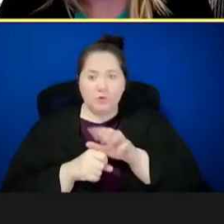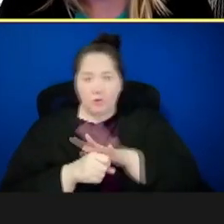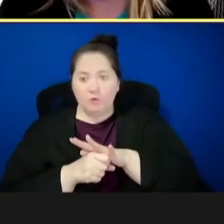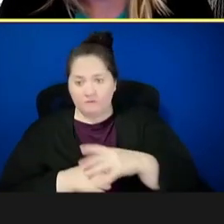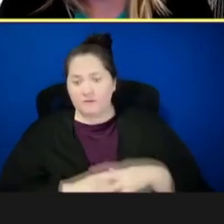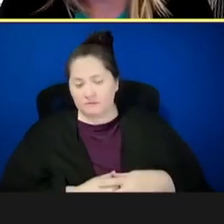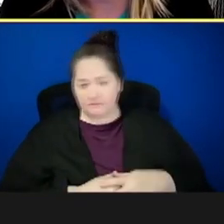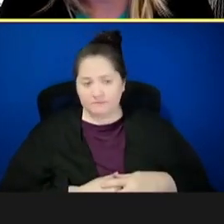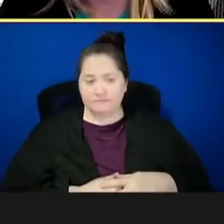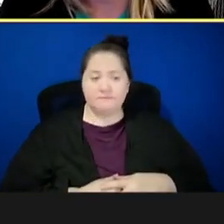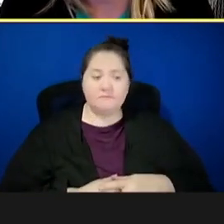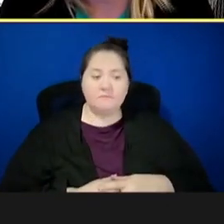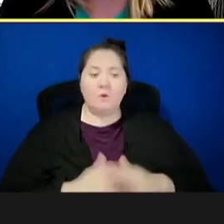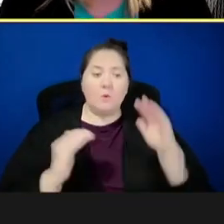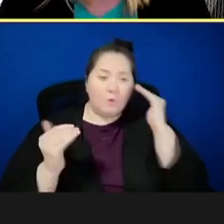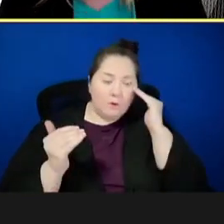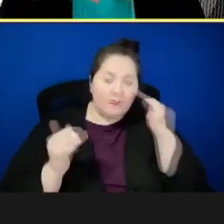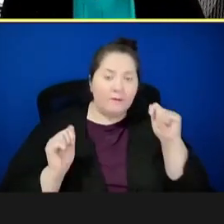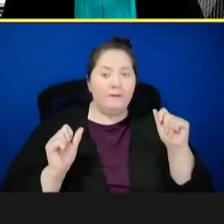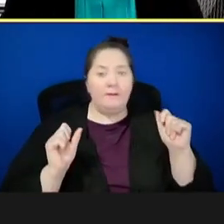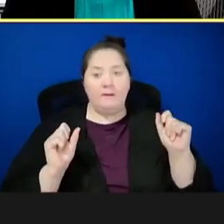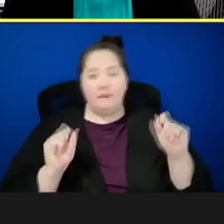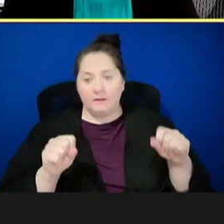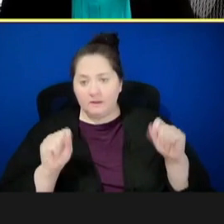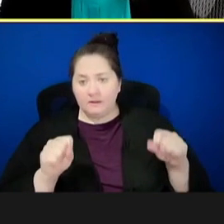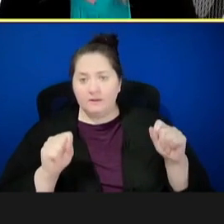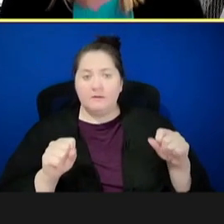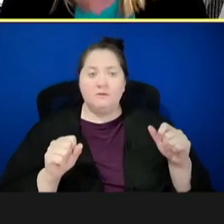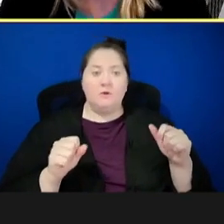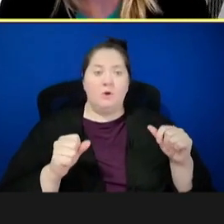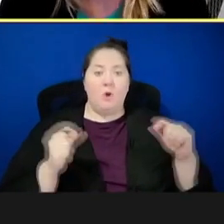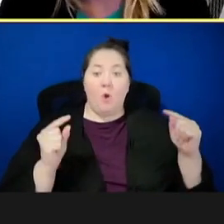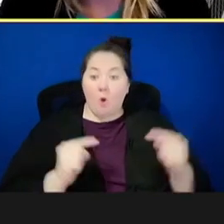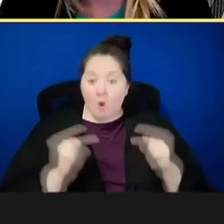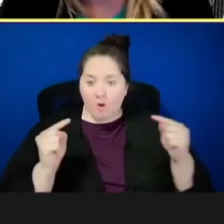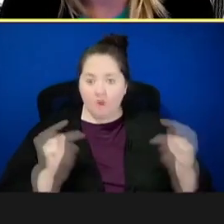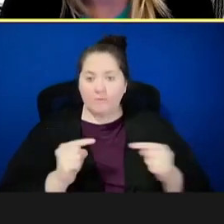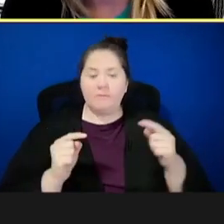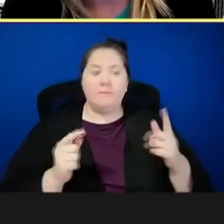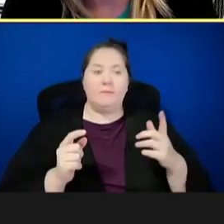And they also worried about a potential harm that COVID-19 could have for themselves or